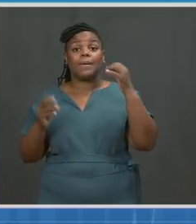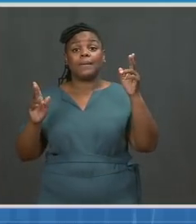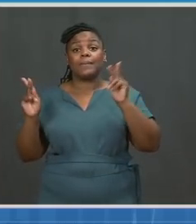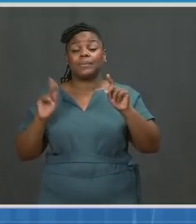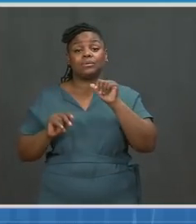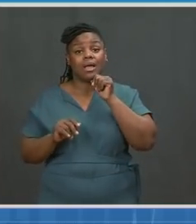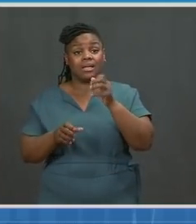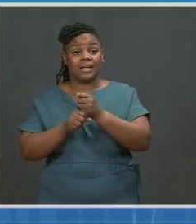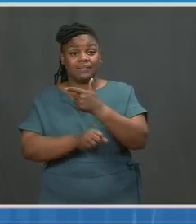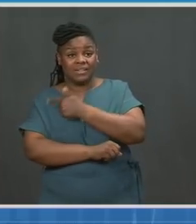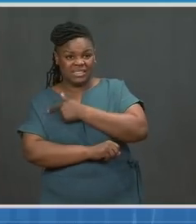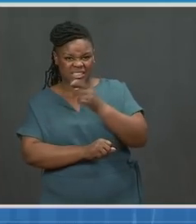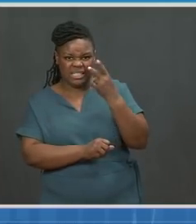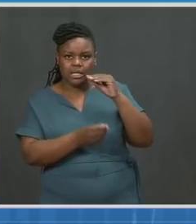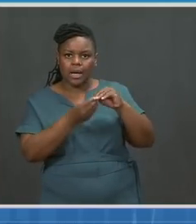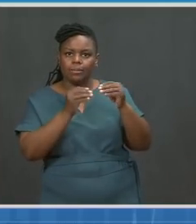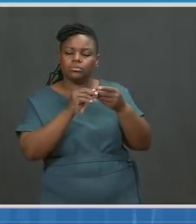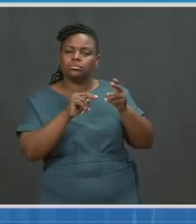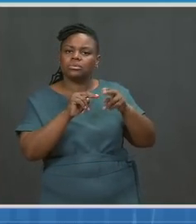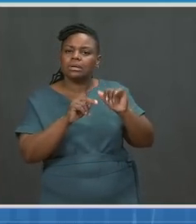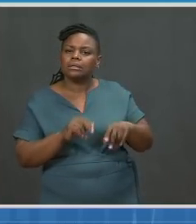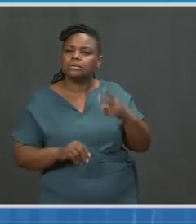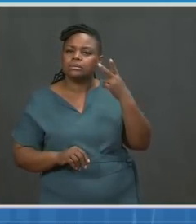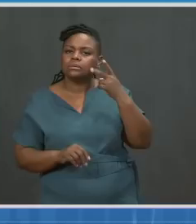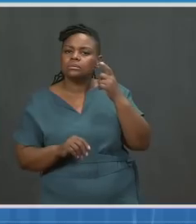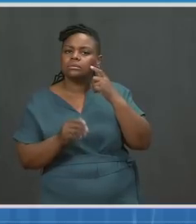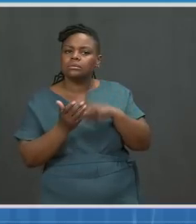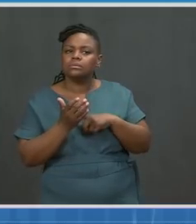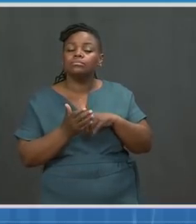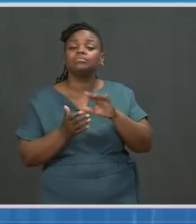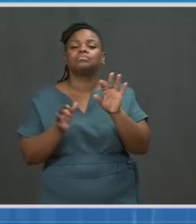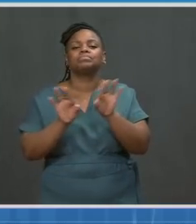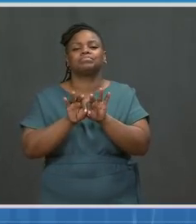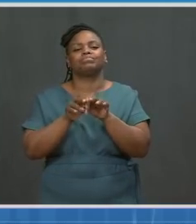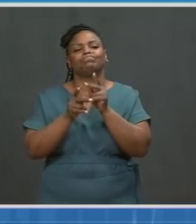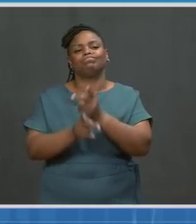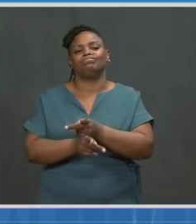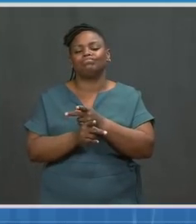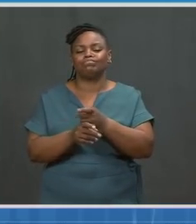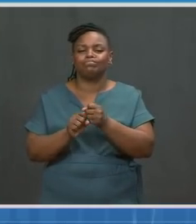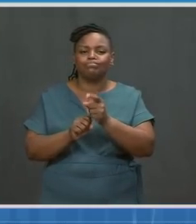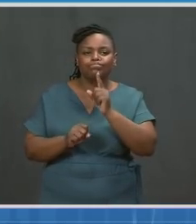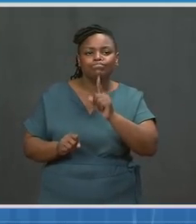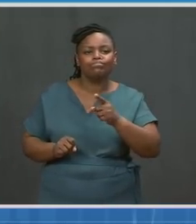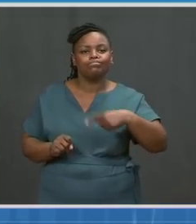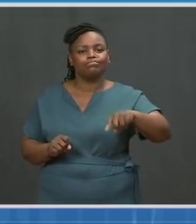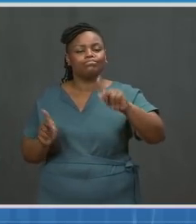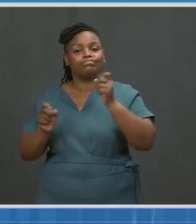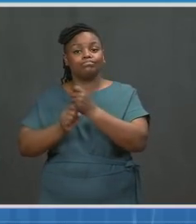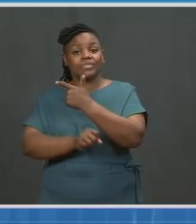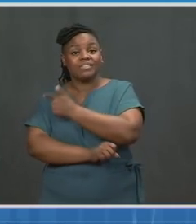which is why I think it's really -- we have to be careful and we have to make sure that people get vaccinated in all corners and in all counties.